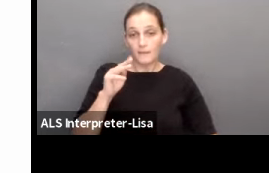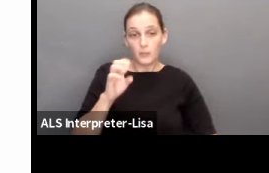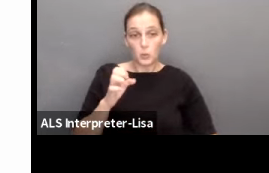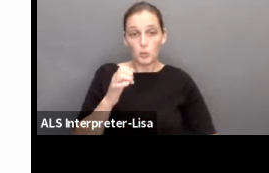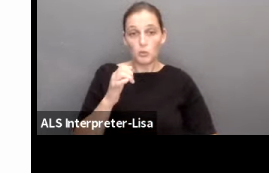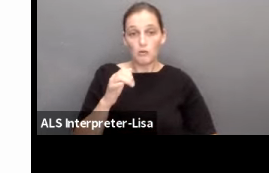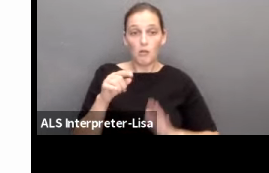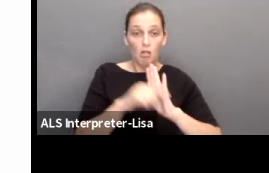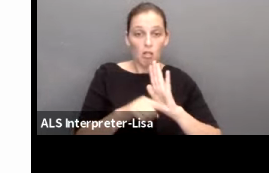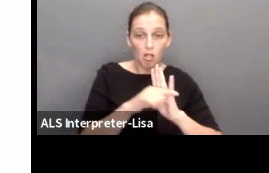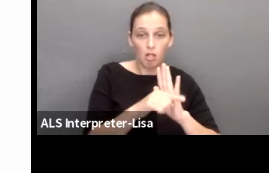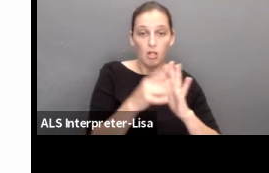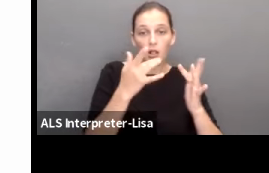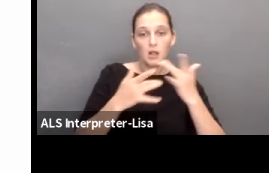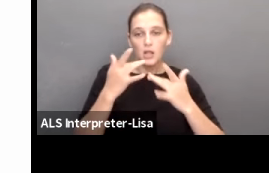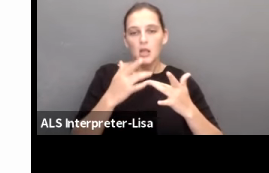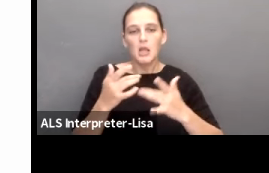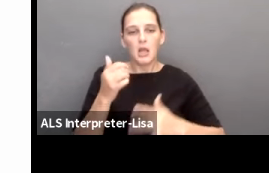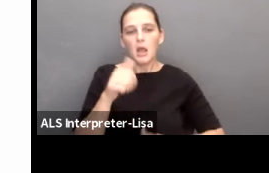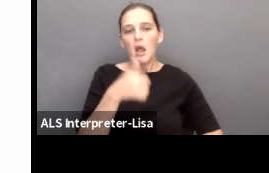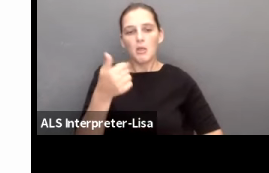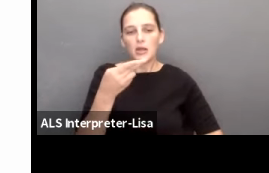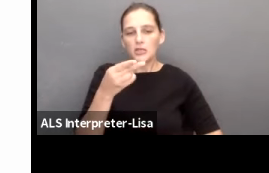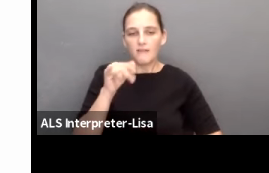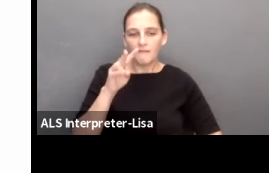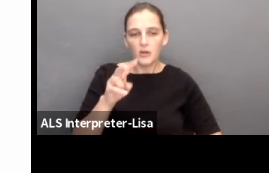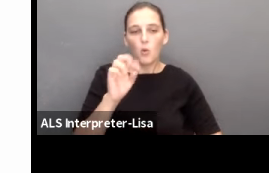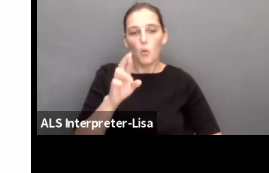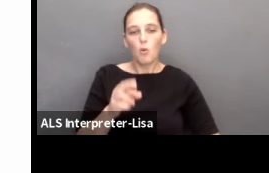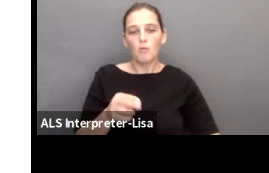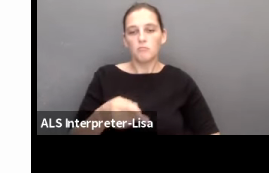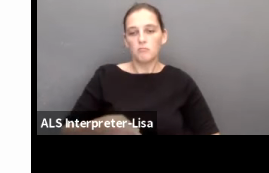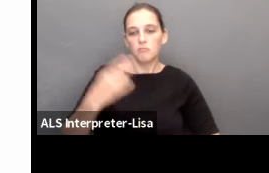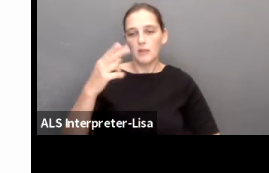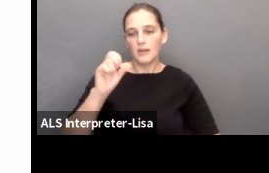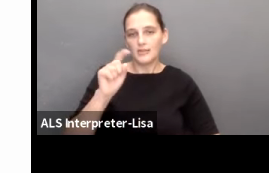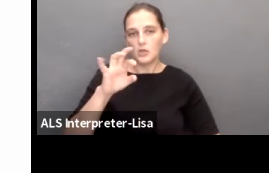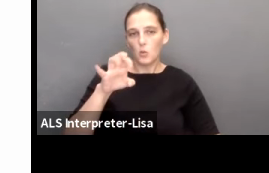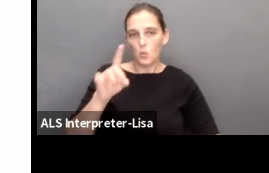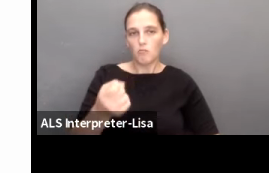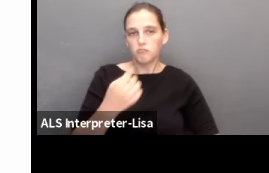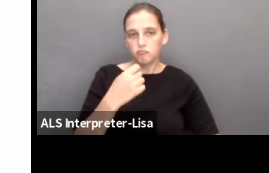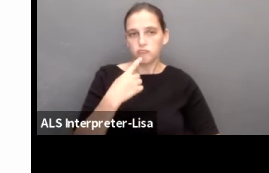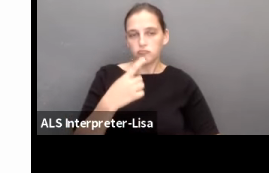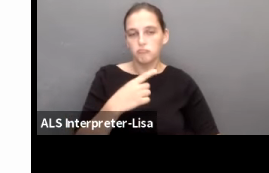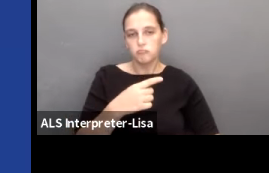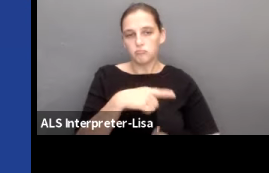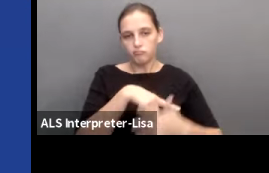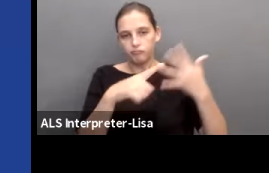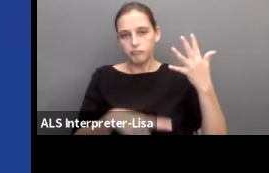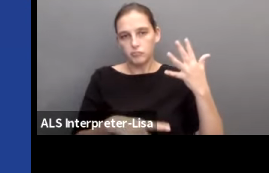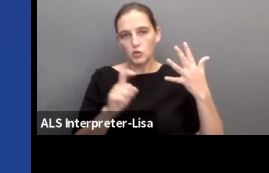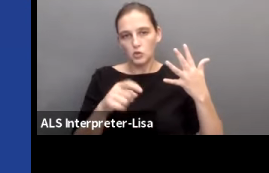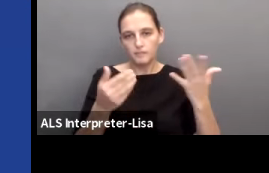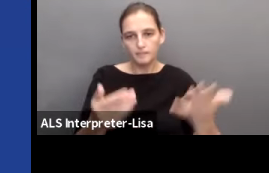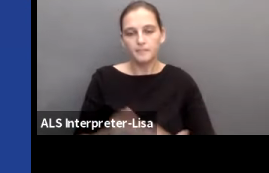untreated HIV, or take high steroids that may suppress their immune system.